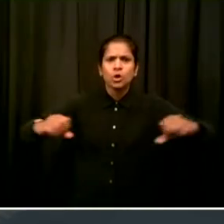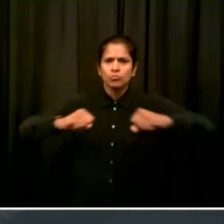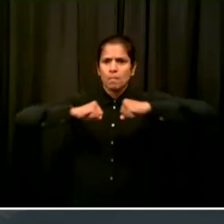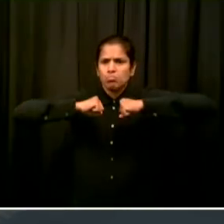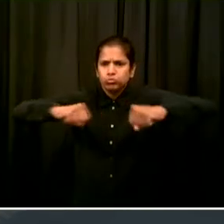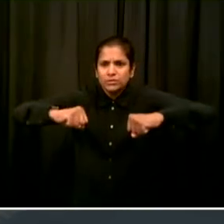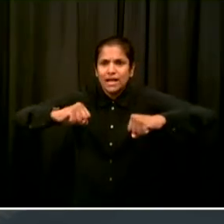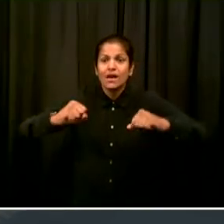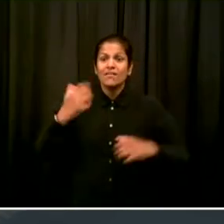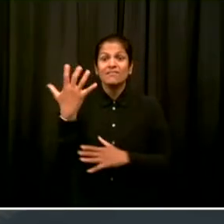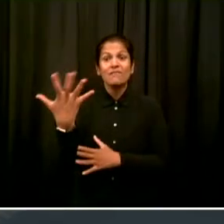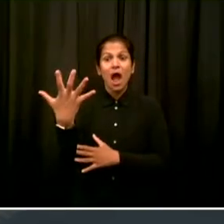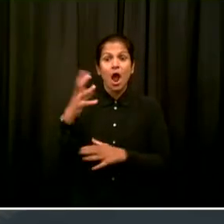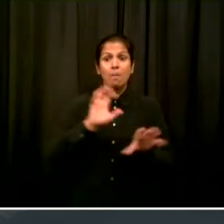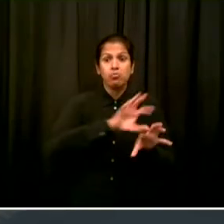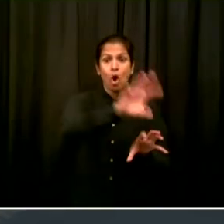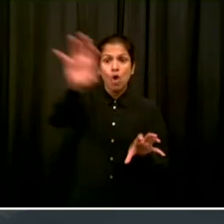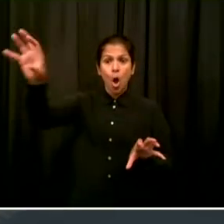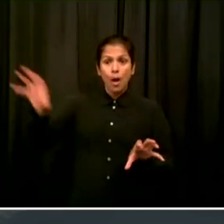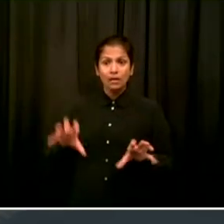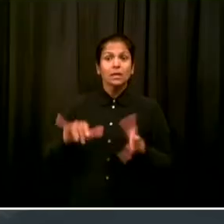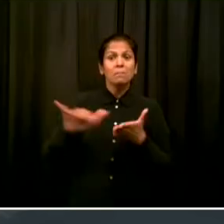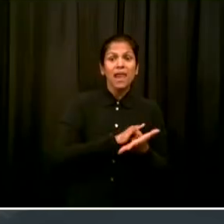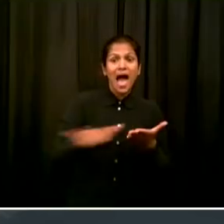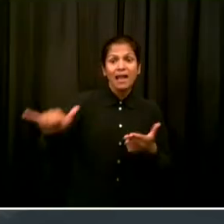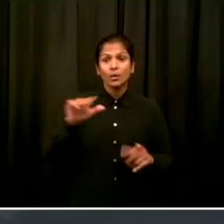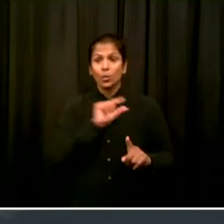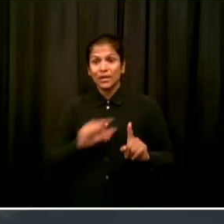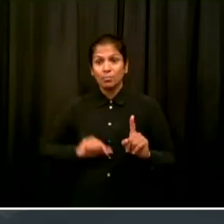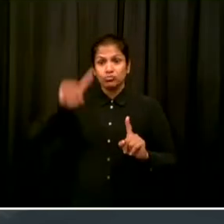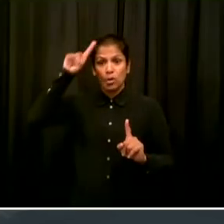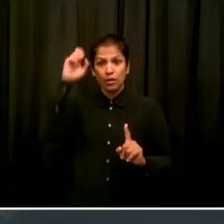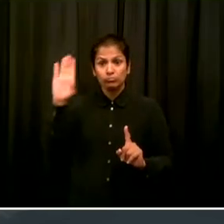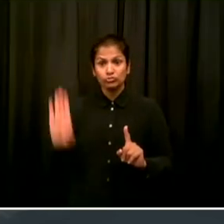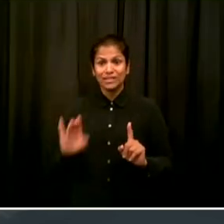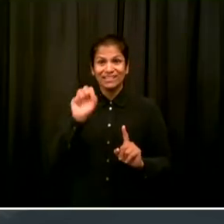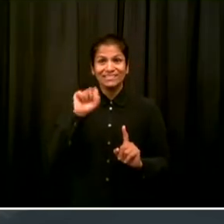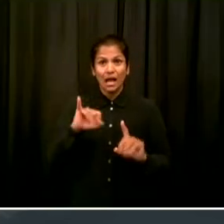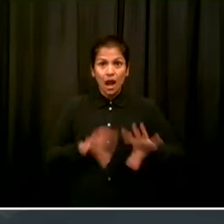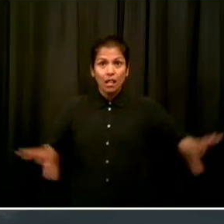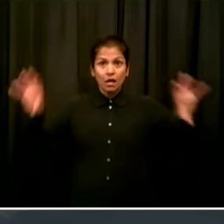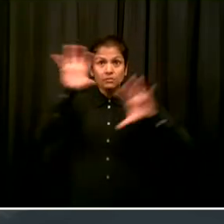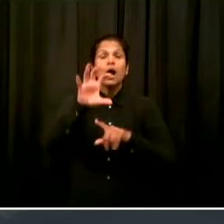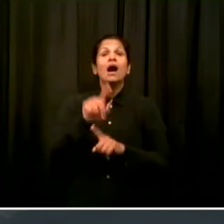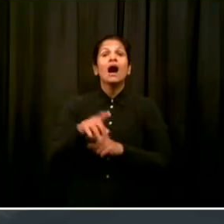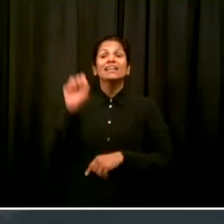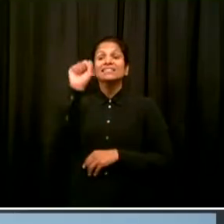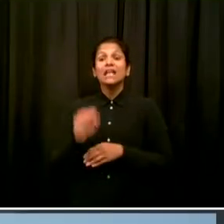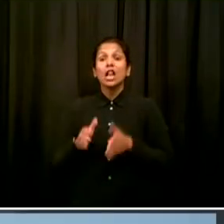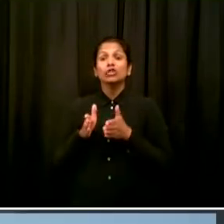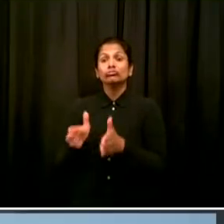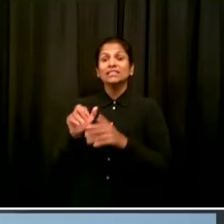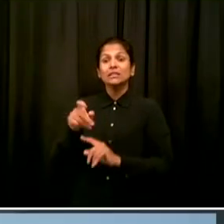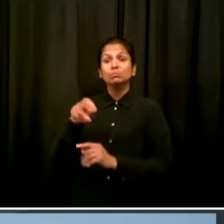ALL 5 BOROUGHS AND WE EXPECT PROGRESS. IT'S ABOUT PROTECTION MEASURES AND TEMPORARY